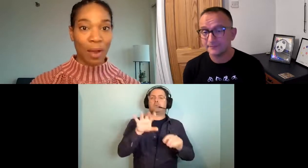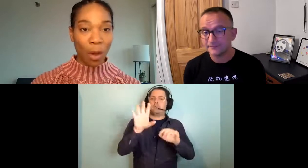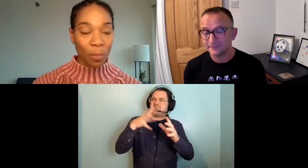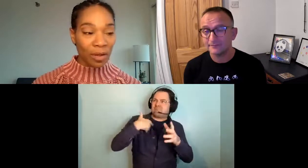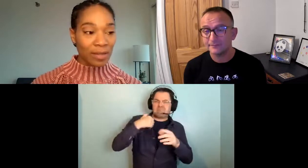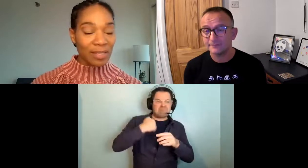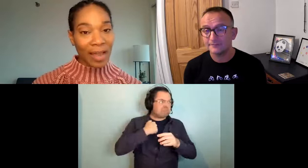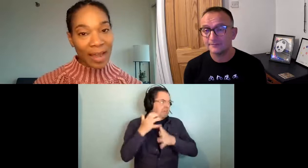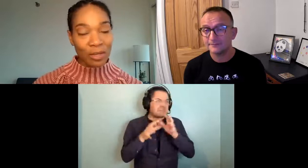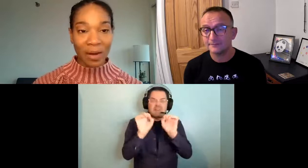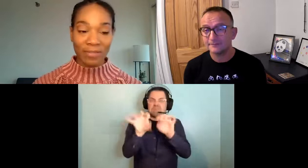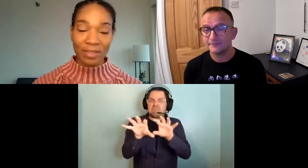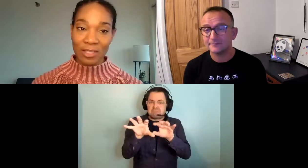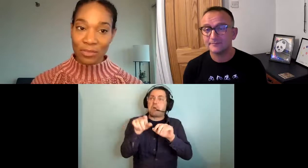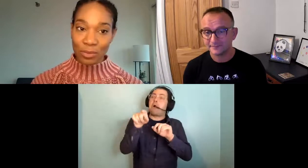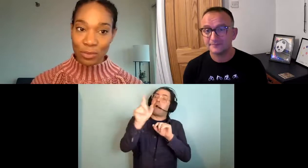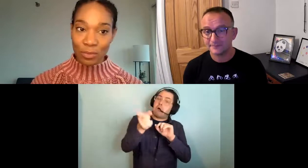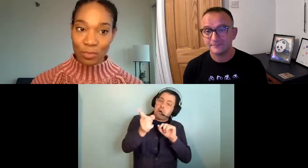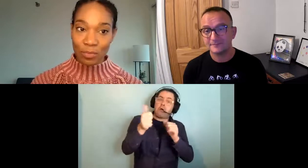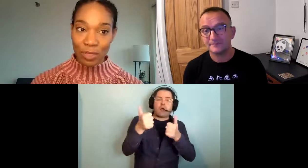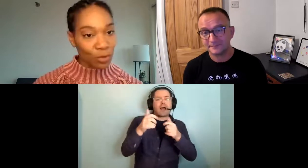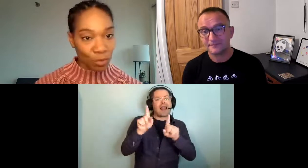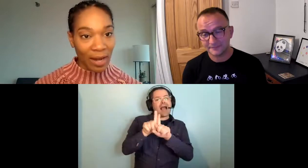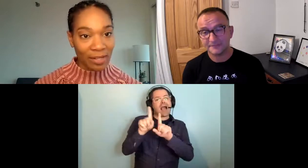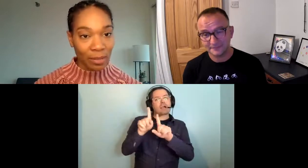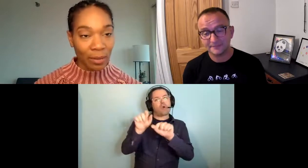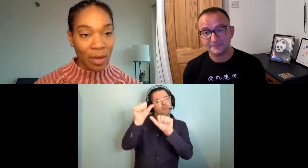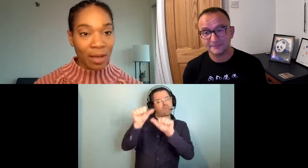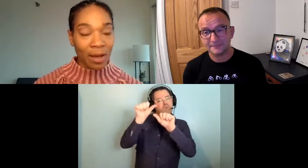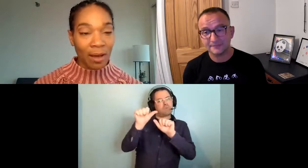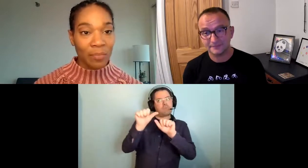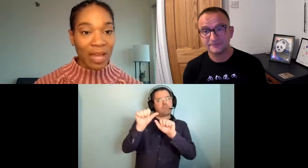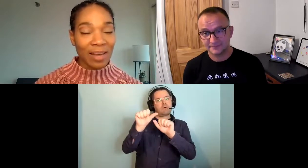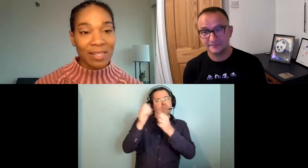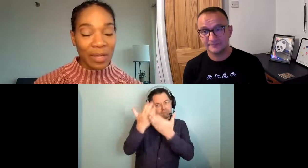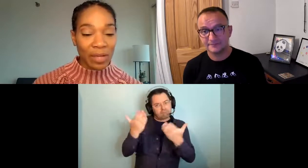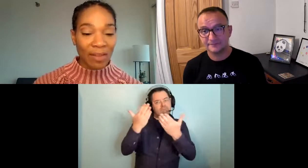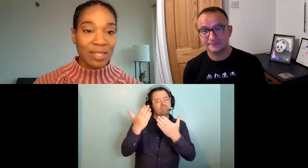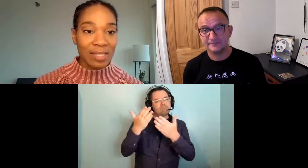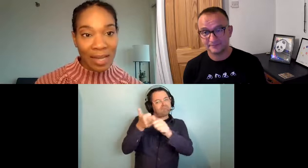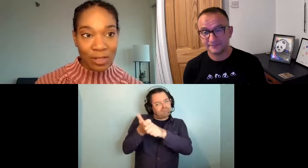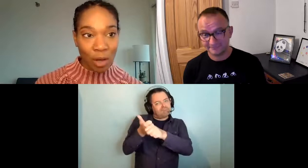think that is_the type of resource and research that to do, because there is a need to create these signs.